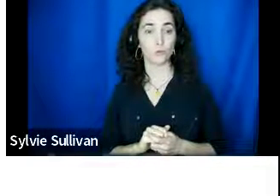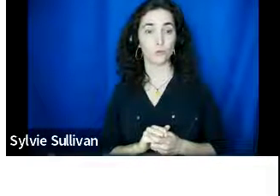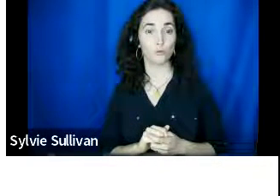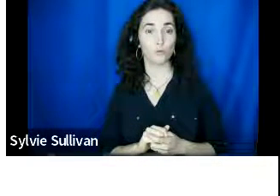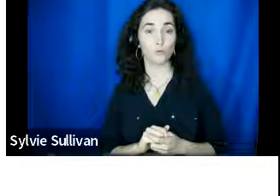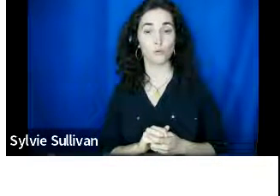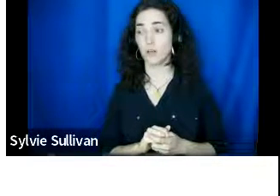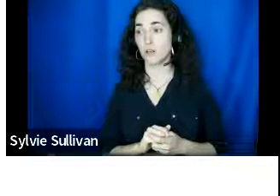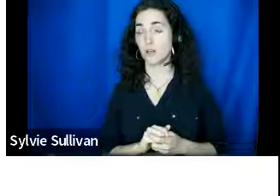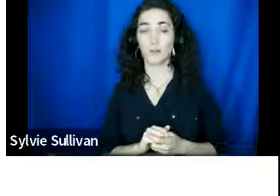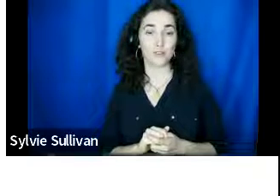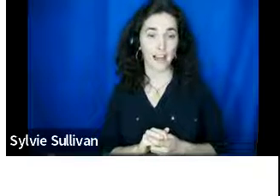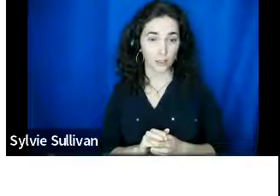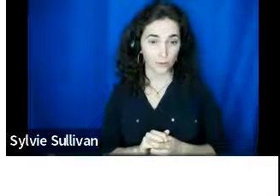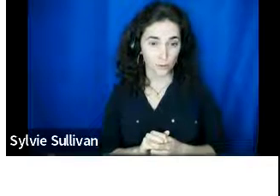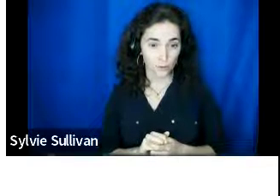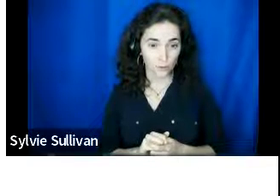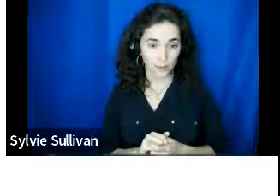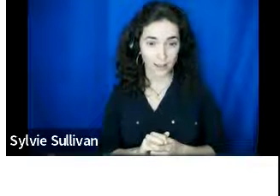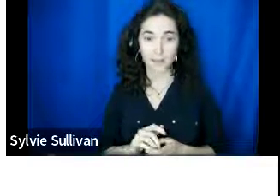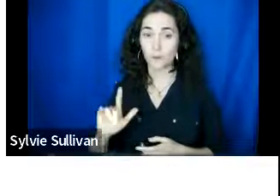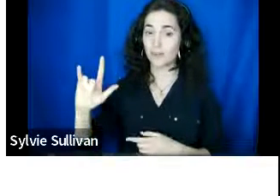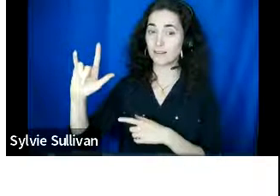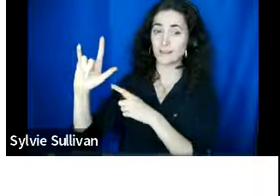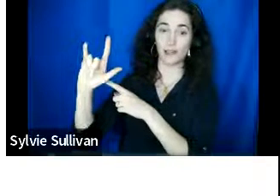Is it useful to learn to say "I love you" and I don't mean this (sign)